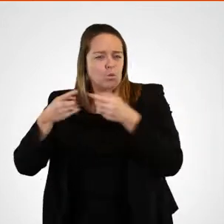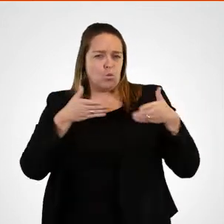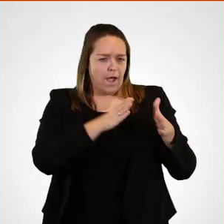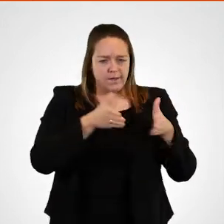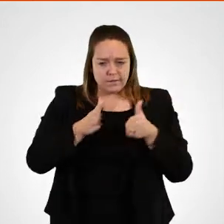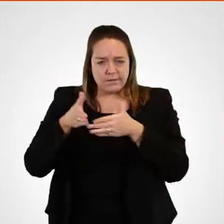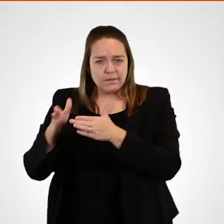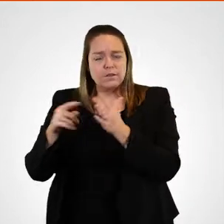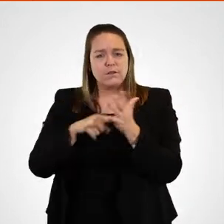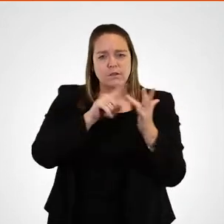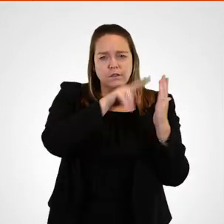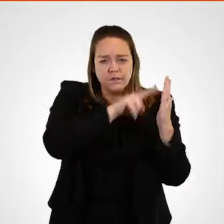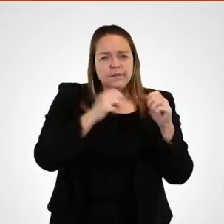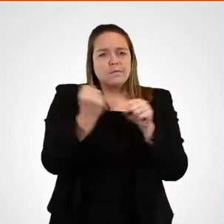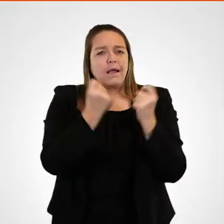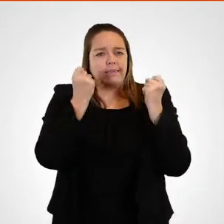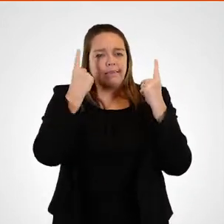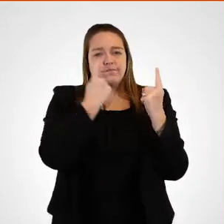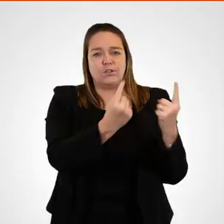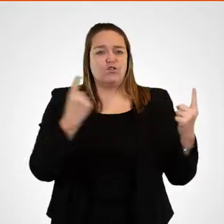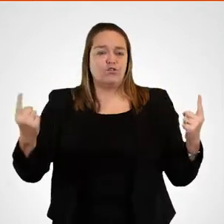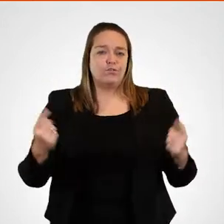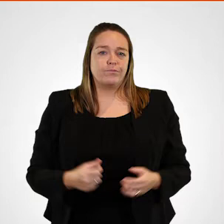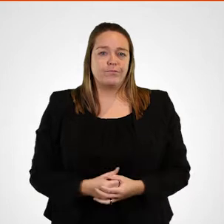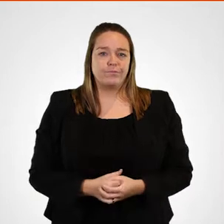and how do we make sense of those genre.